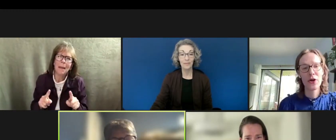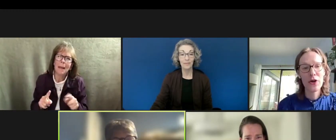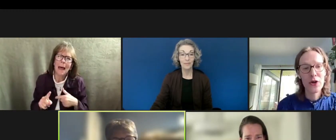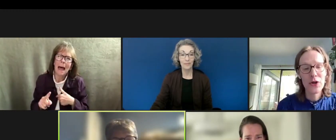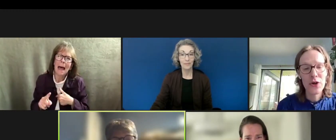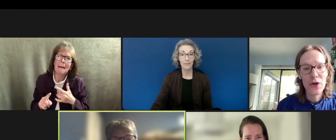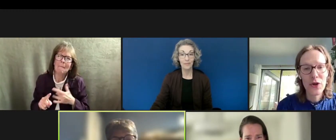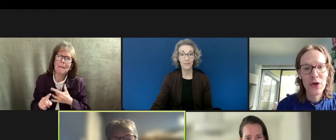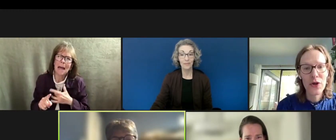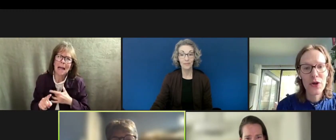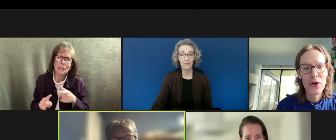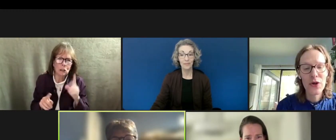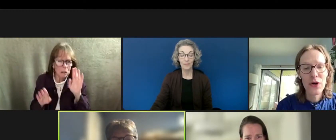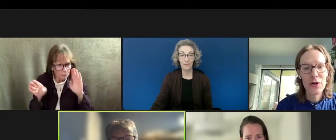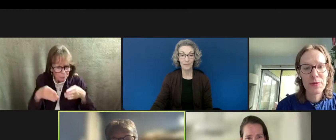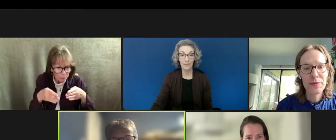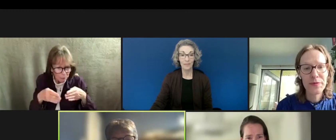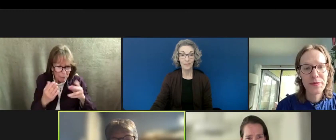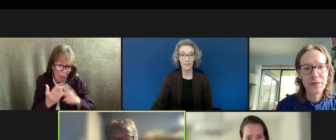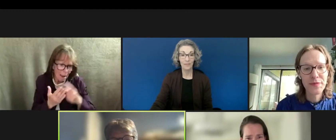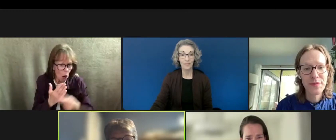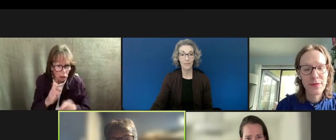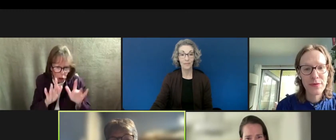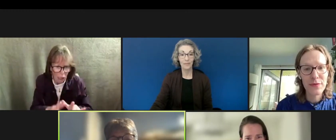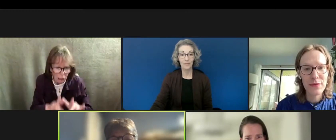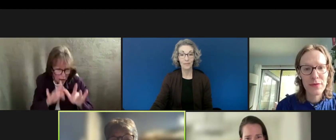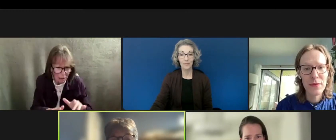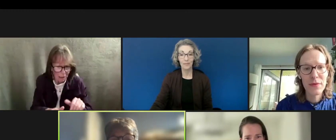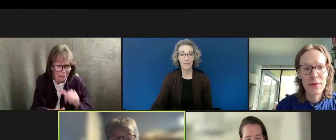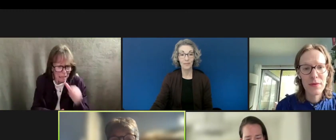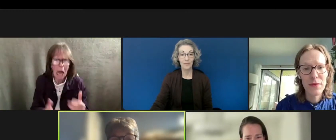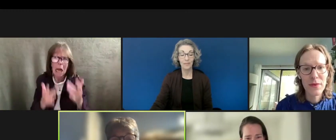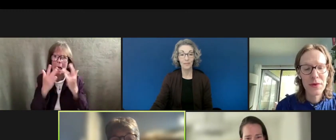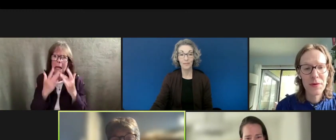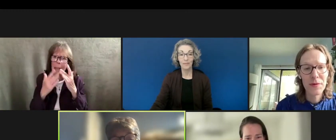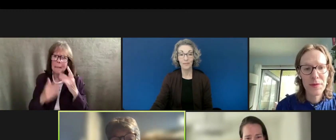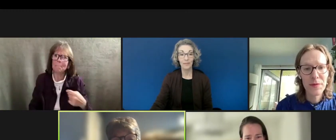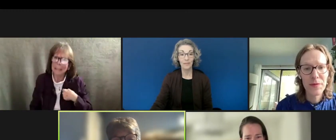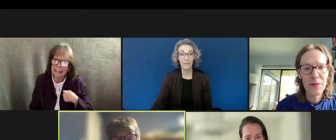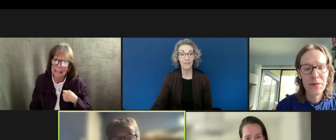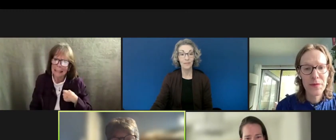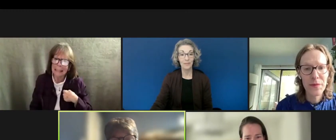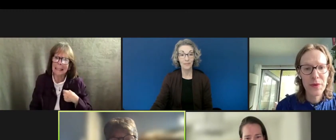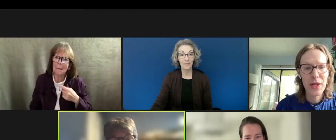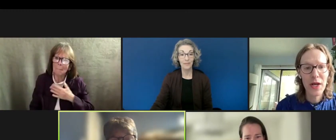she doesn't think about me and what I'm going through as a friend.